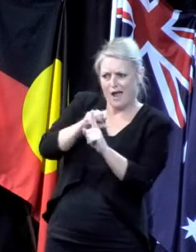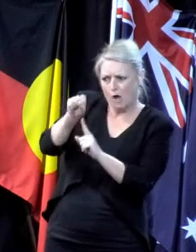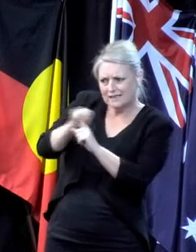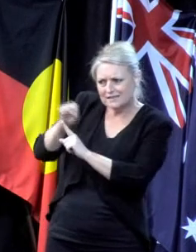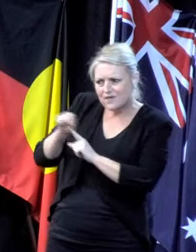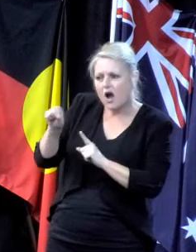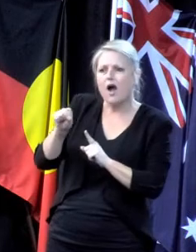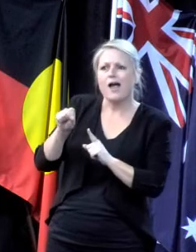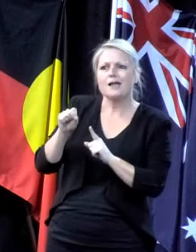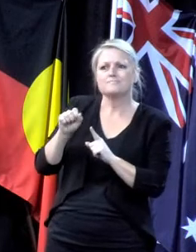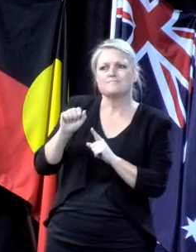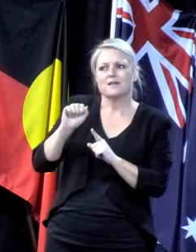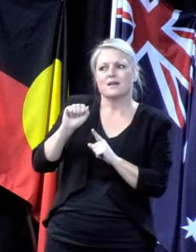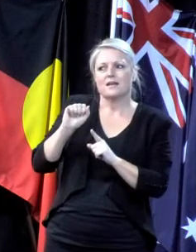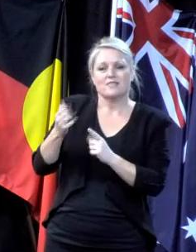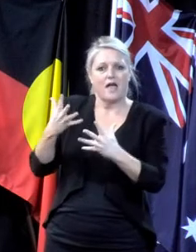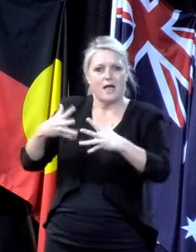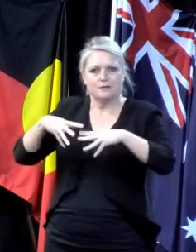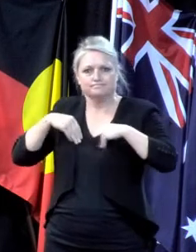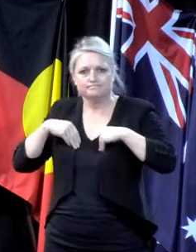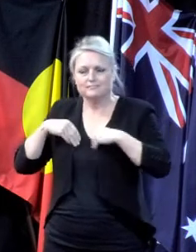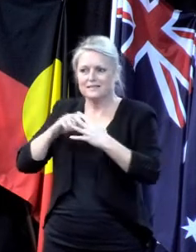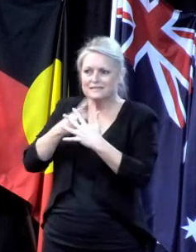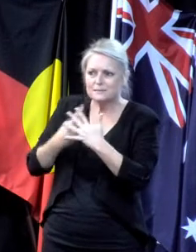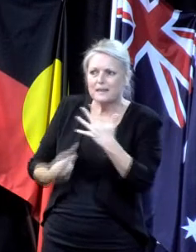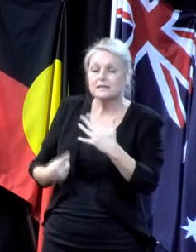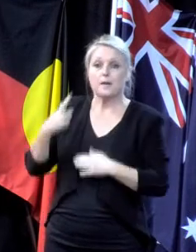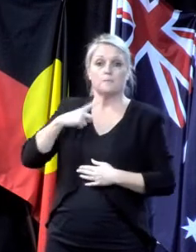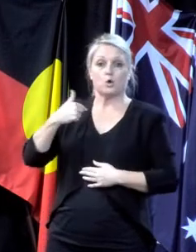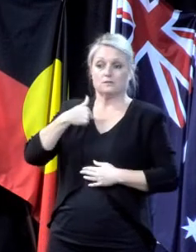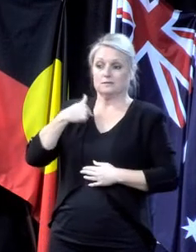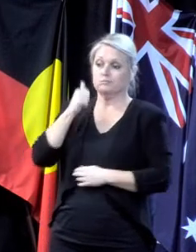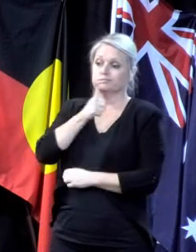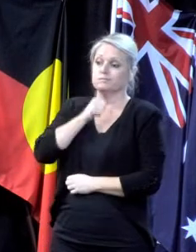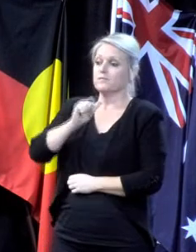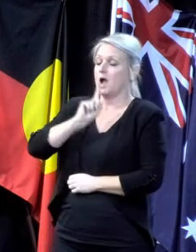also then has an impact because when I come and talk to a parent from a cultural background about needing to verify